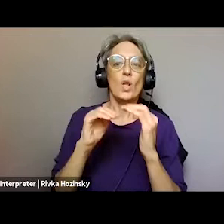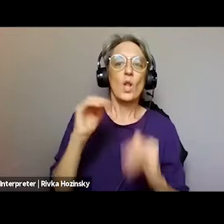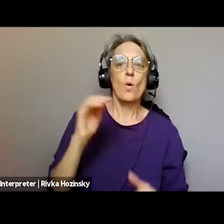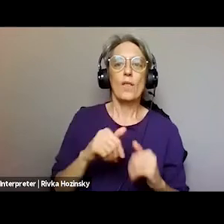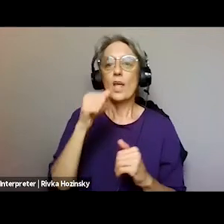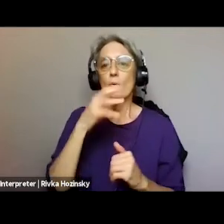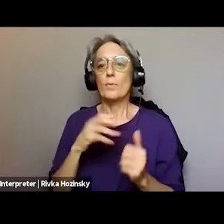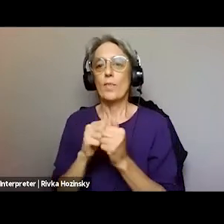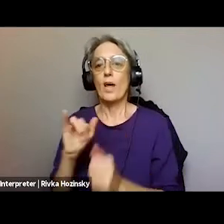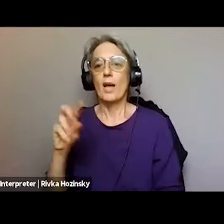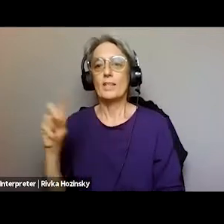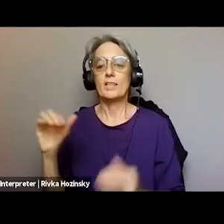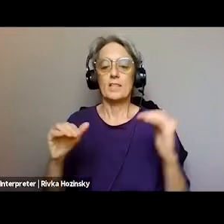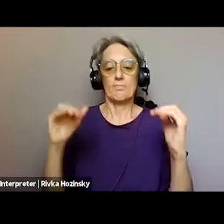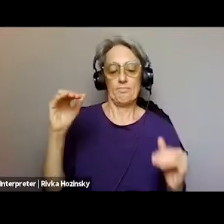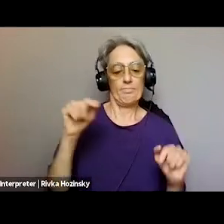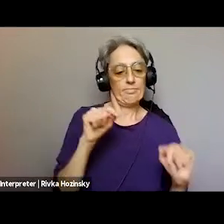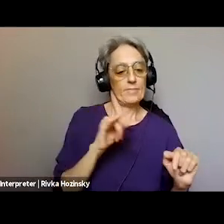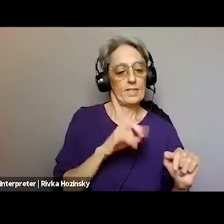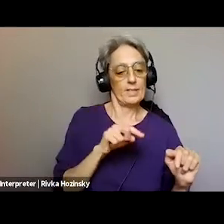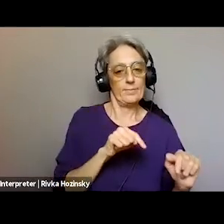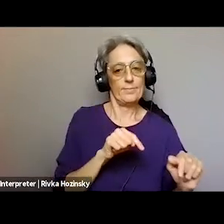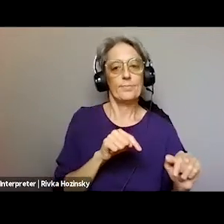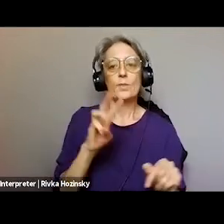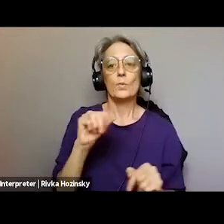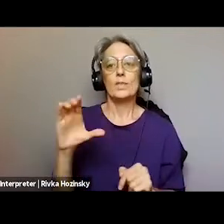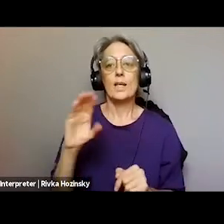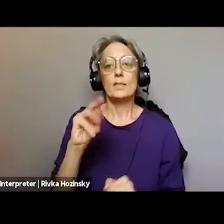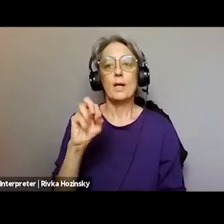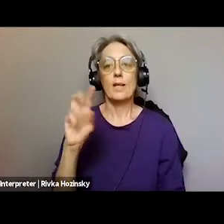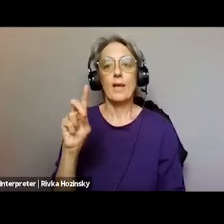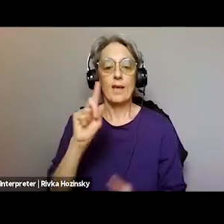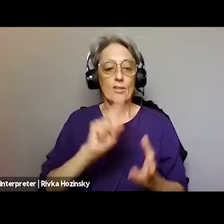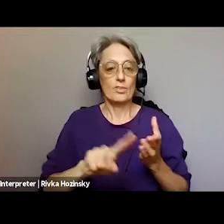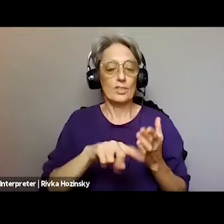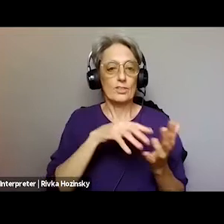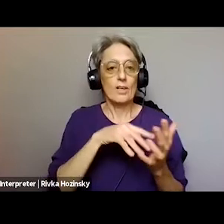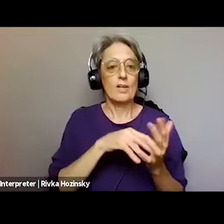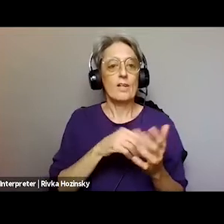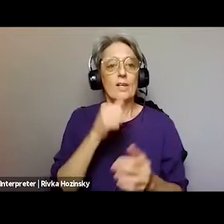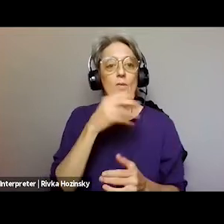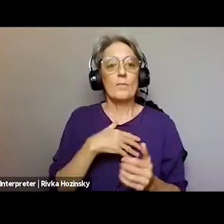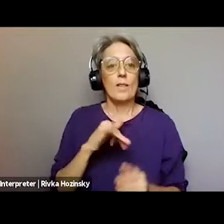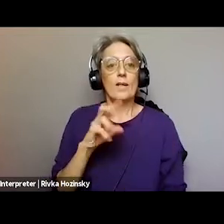in our work in Wisconsin Medicaid, women with IDD upwards of 95 percent are getting prenatal care